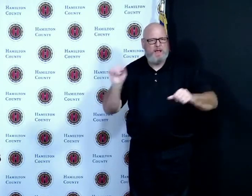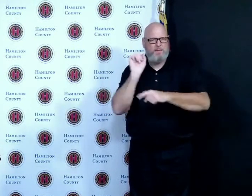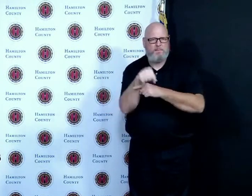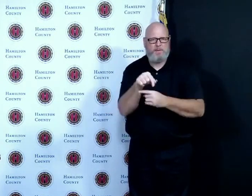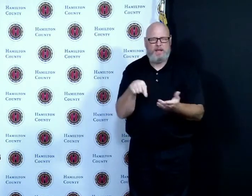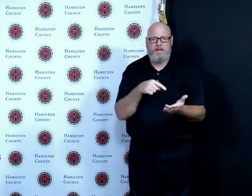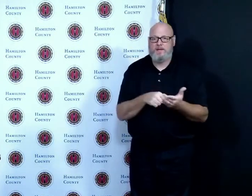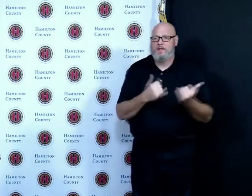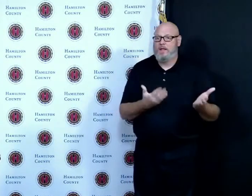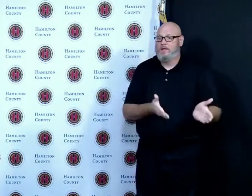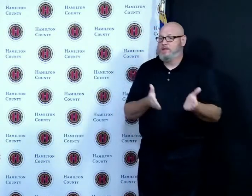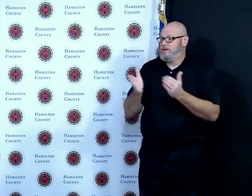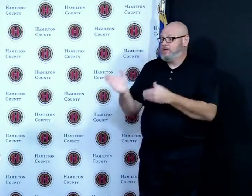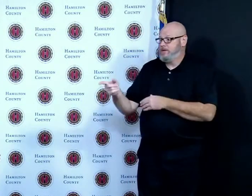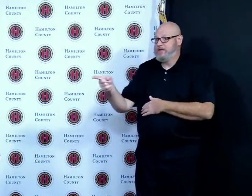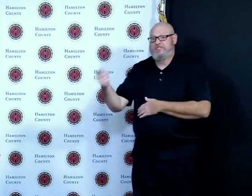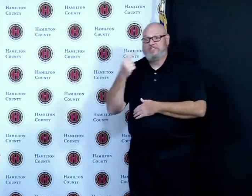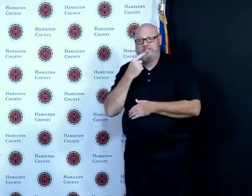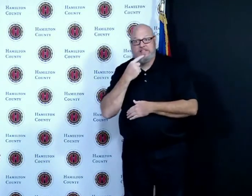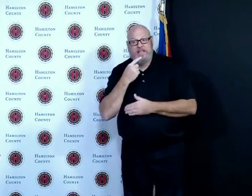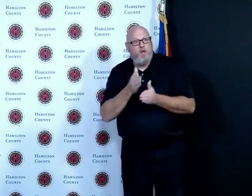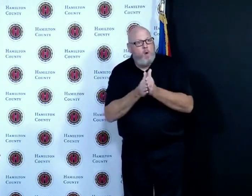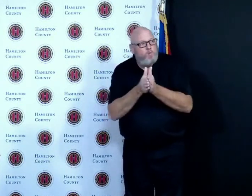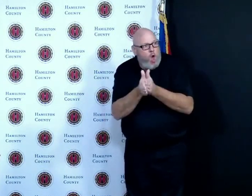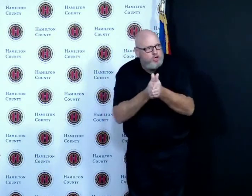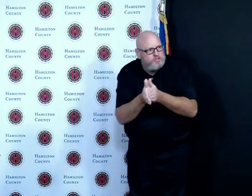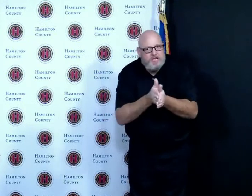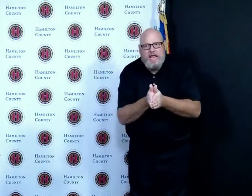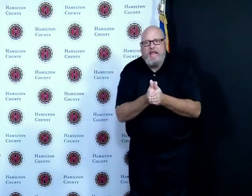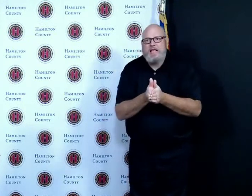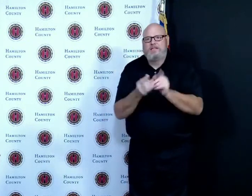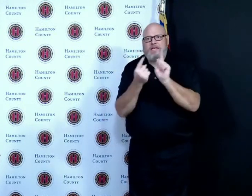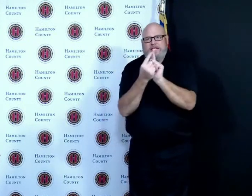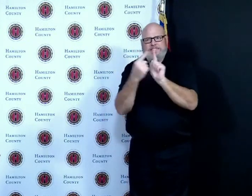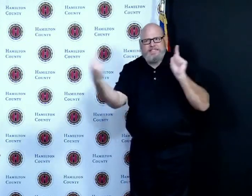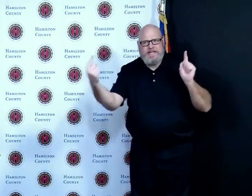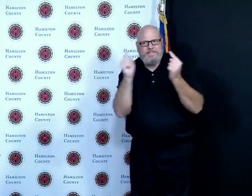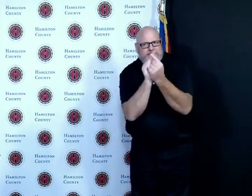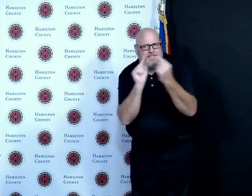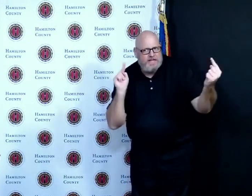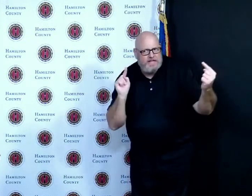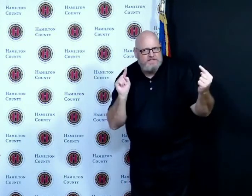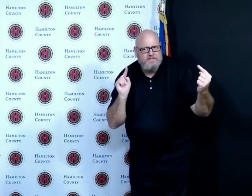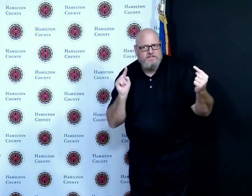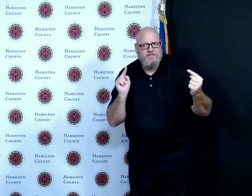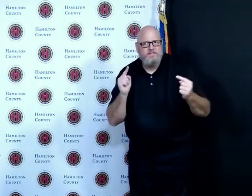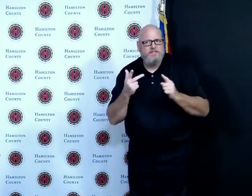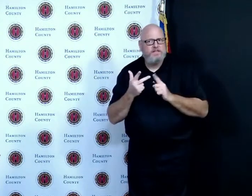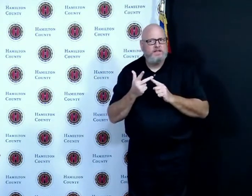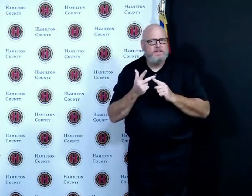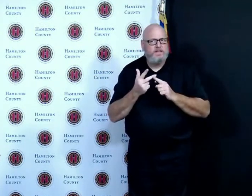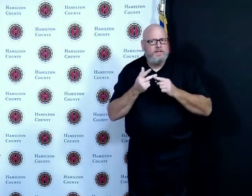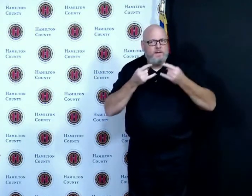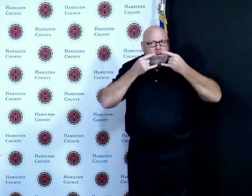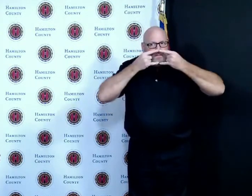our lives Greg do you do you think we've had the vaccine enough in the community